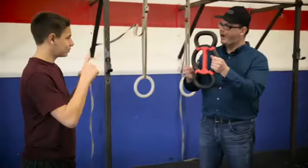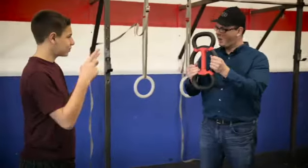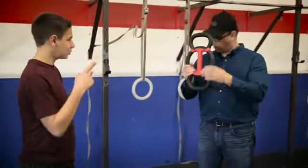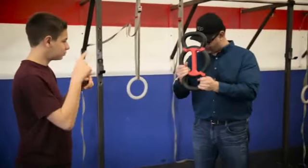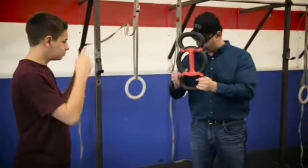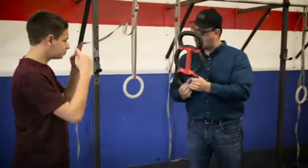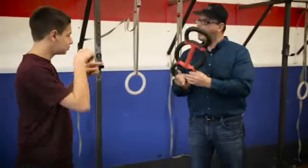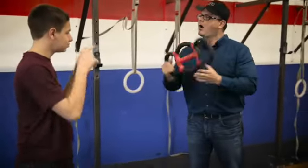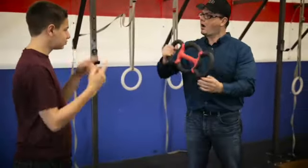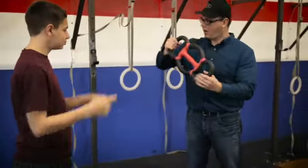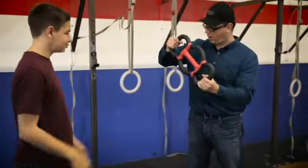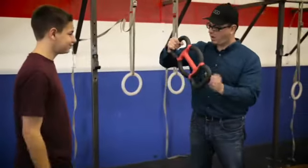Yes, different possibilities.